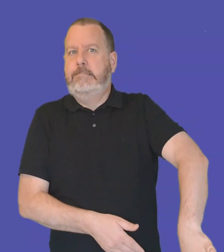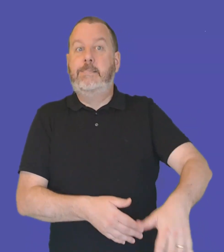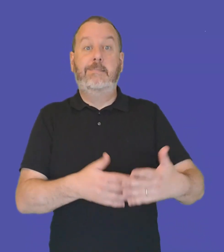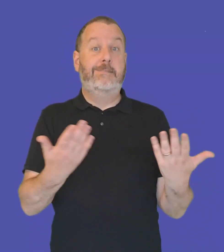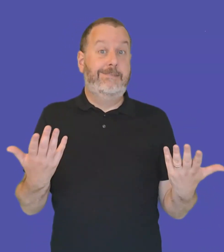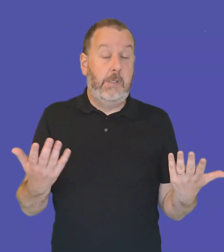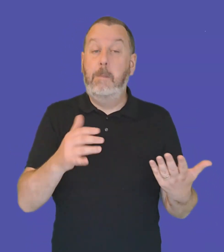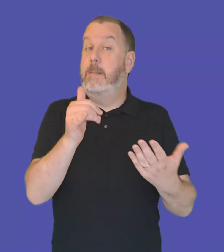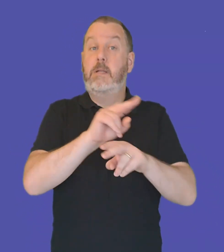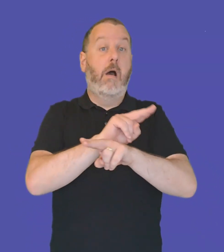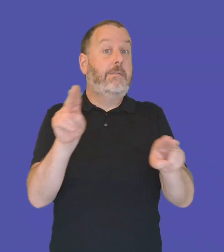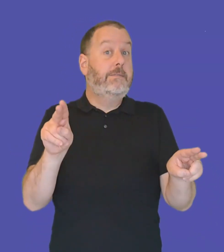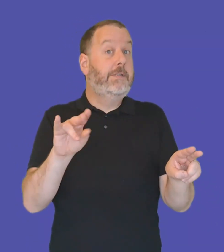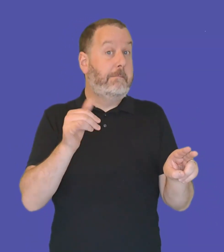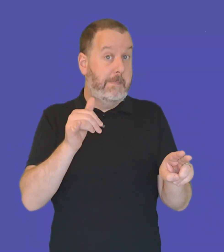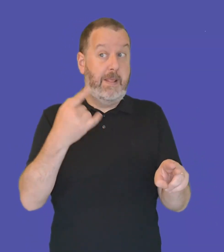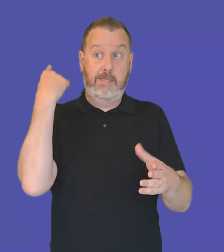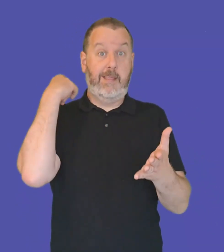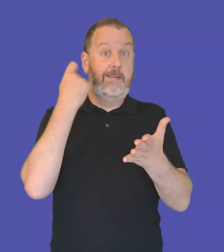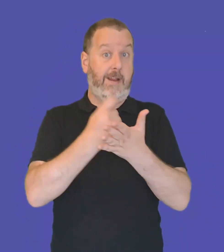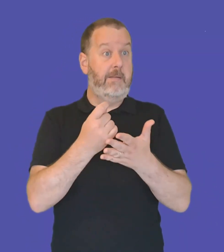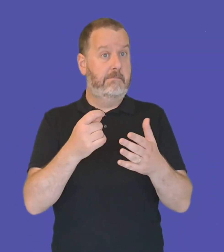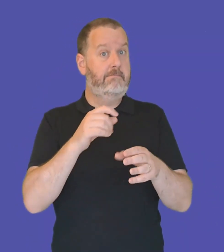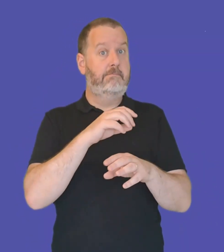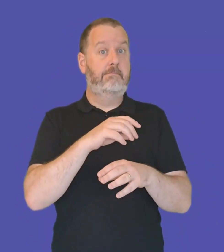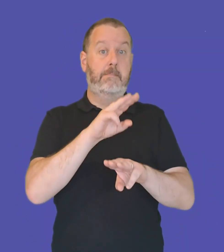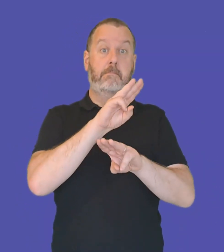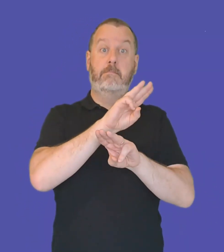Or maybe not! Maybe Deaf children's parents did